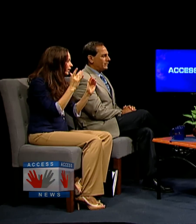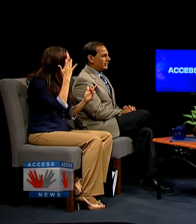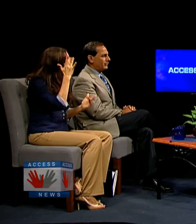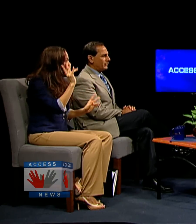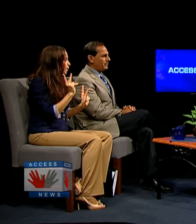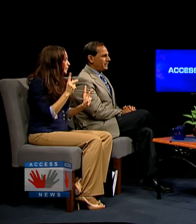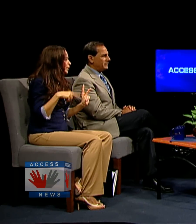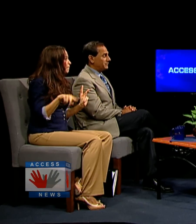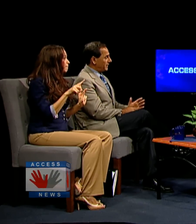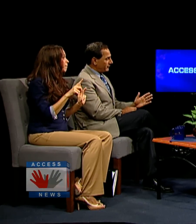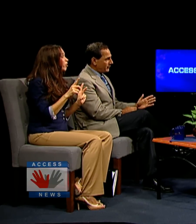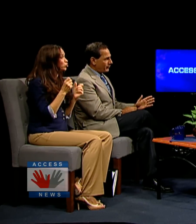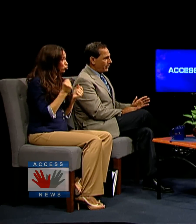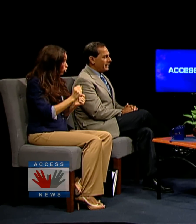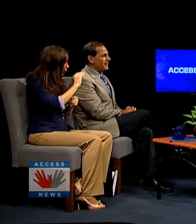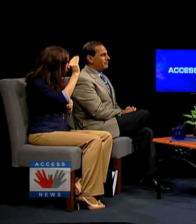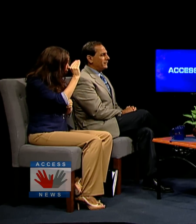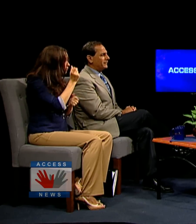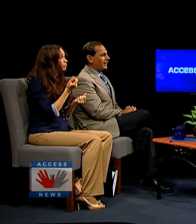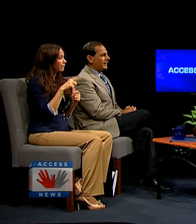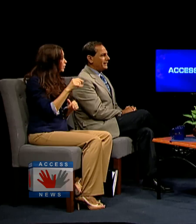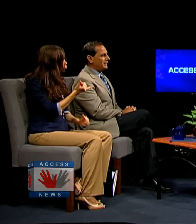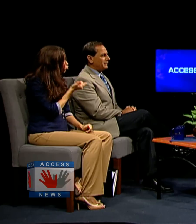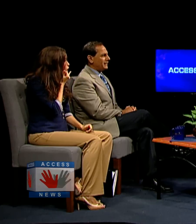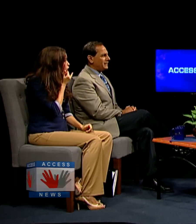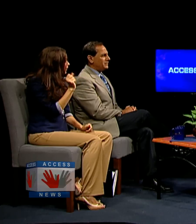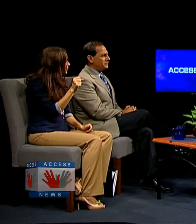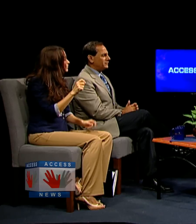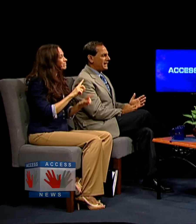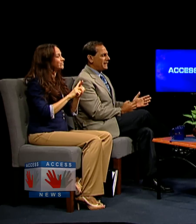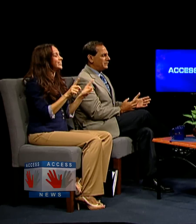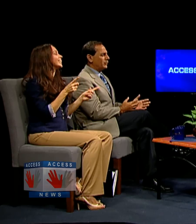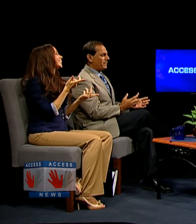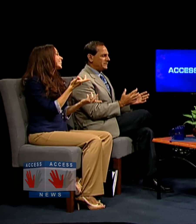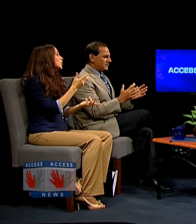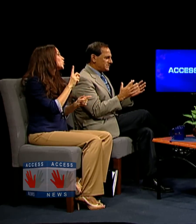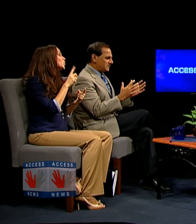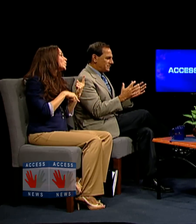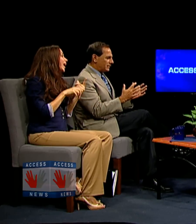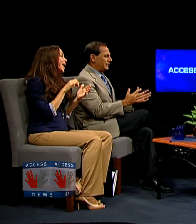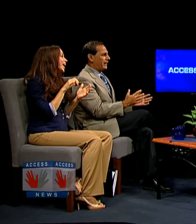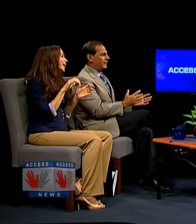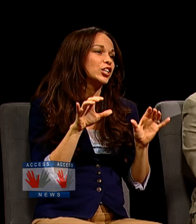with opinions many of them are wrong but you just can't do it by just declaring something.